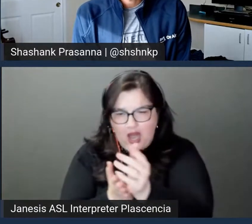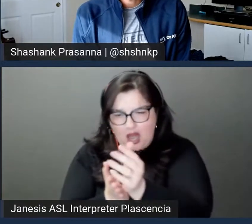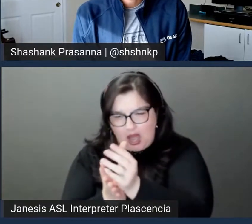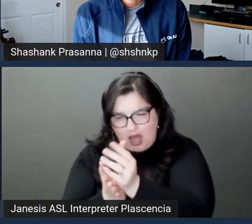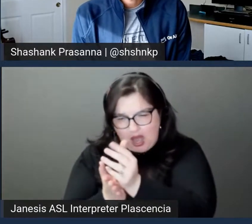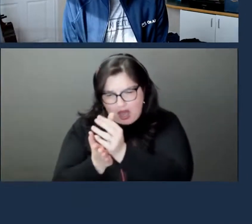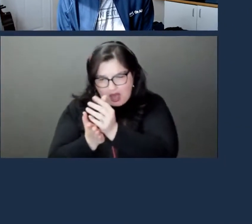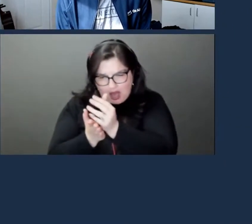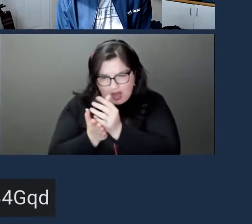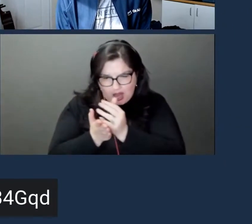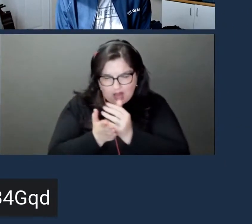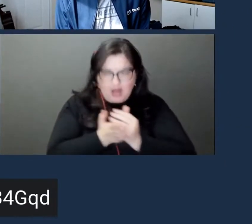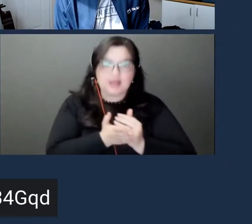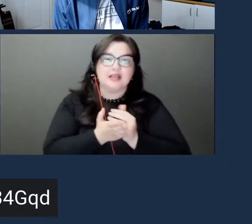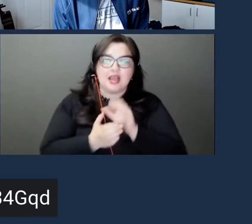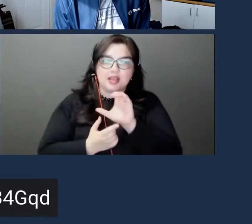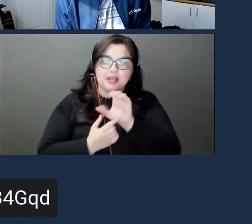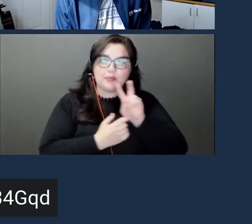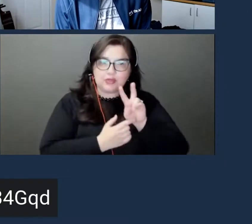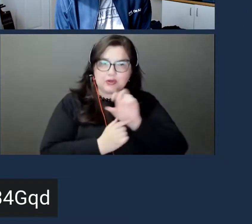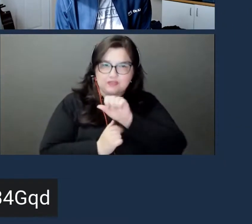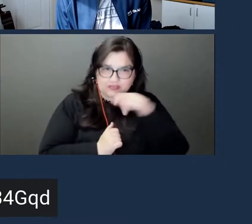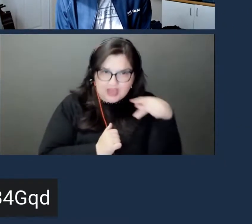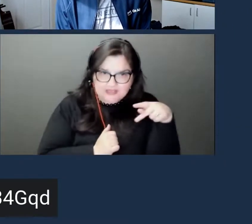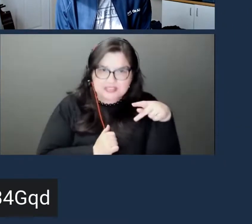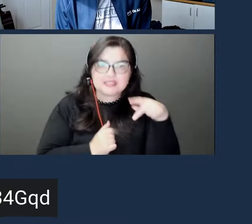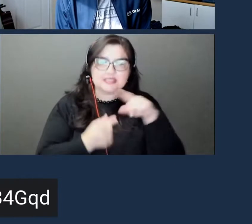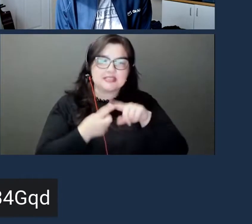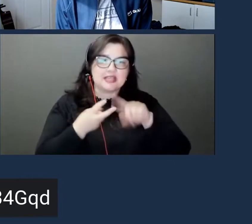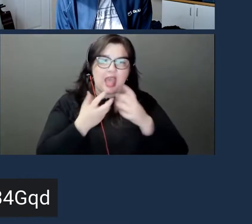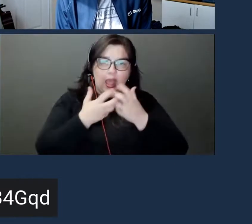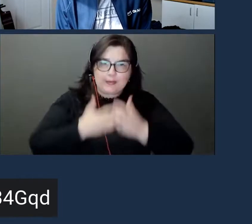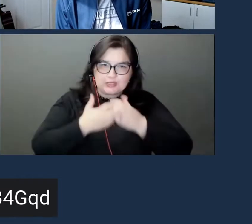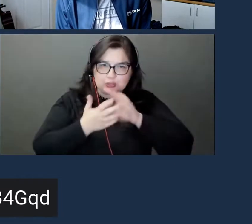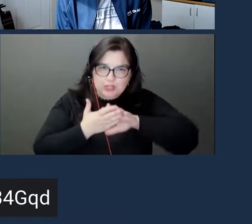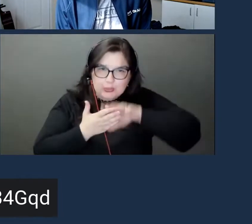you know, computer vision applications and machine learning models that run on top of it